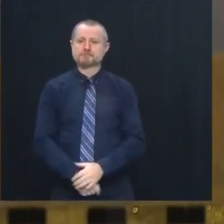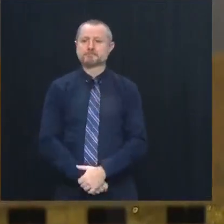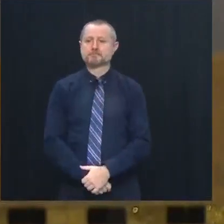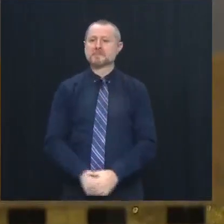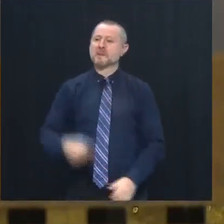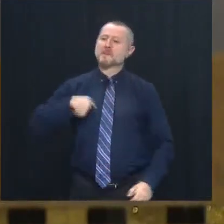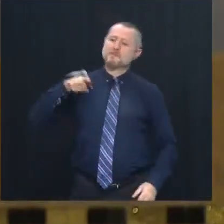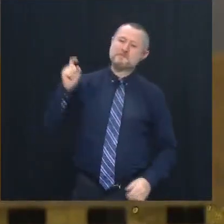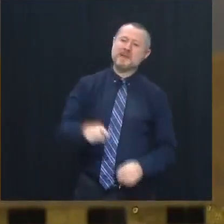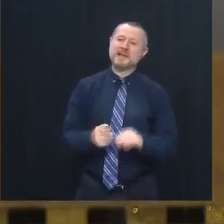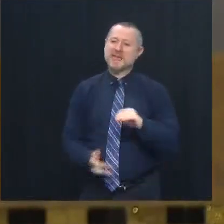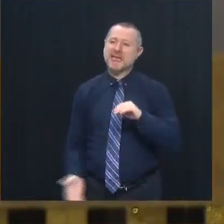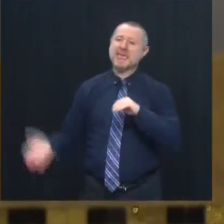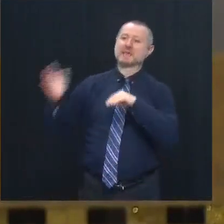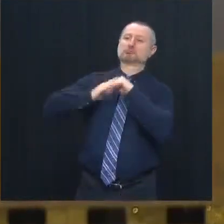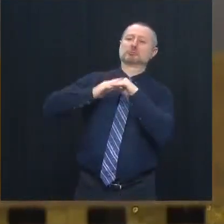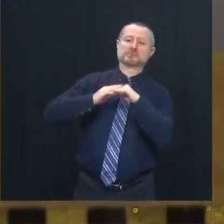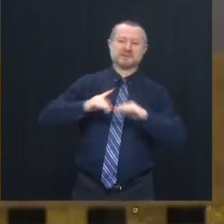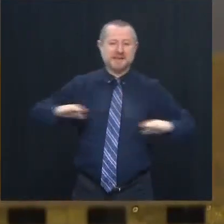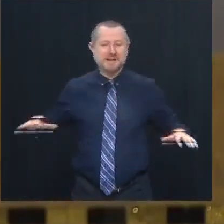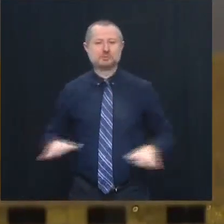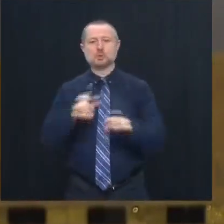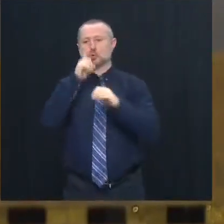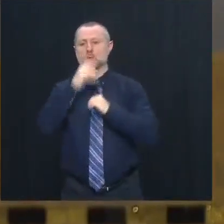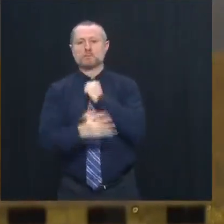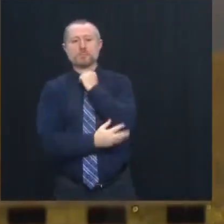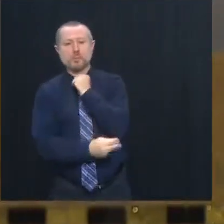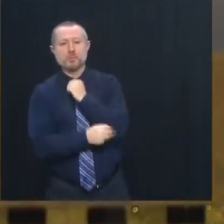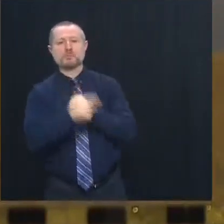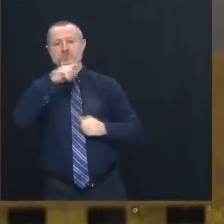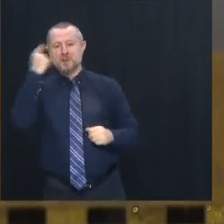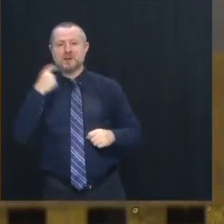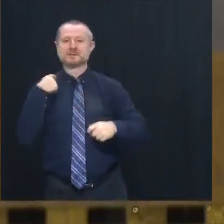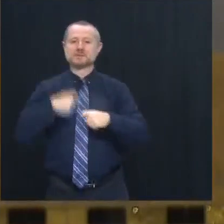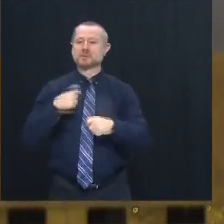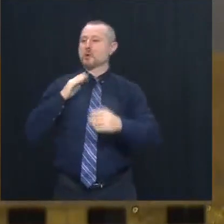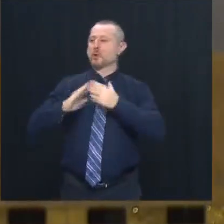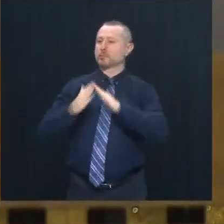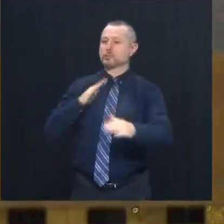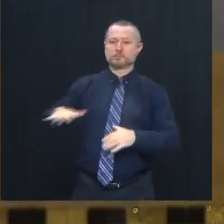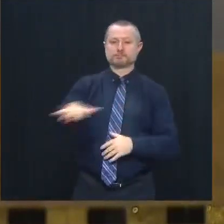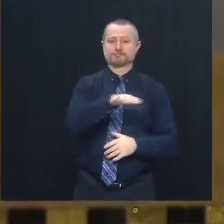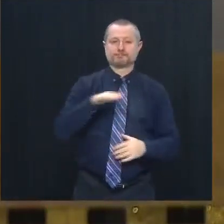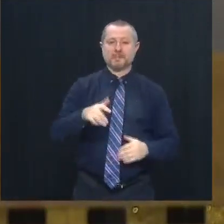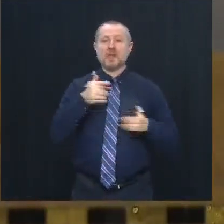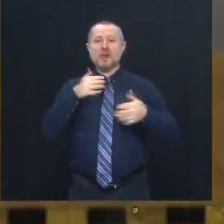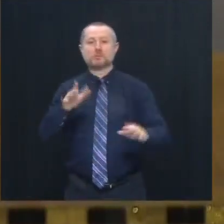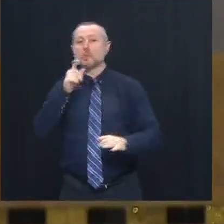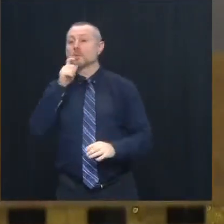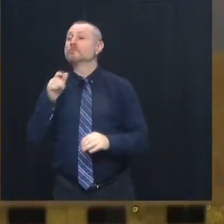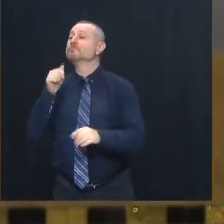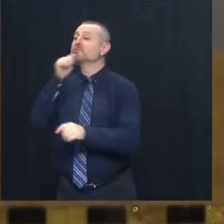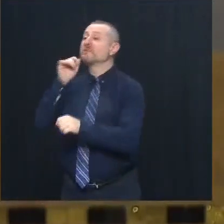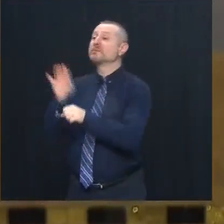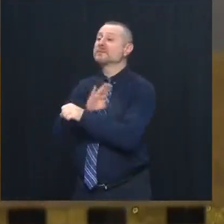DEATH. COVID PROVED DR. KING RIGHT. WE NEED TO MAKE SPECIAL EFFORTS WITH THE VACCINE TO REACH THE UNDERSERVED BLACK, BROWN AND